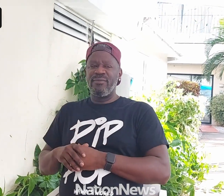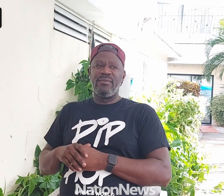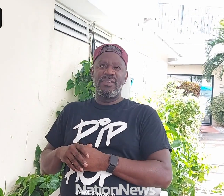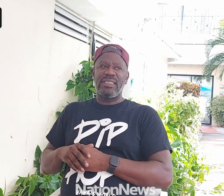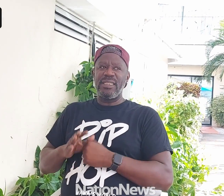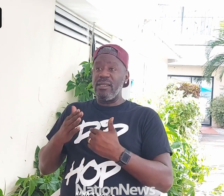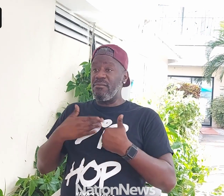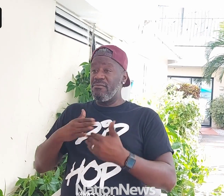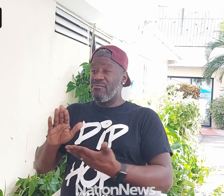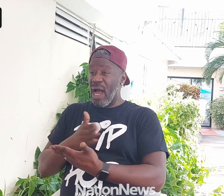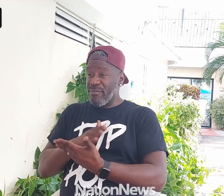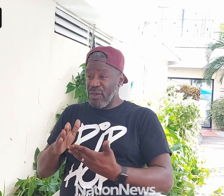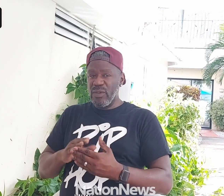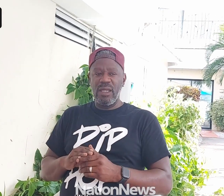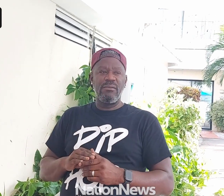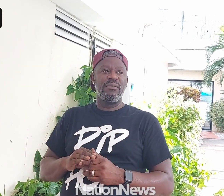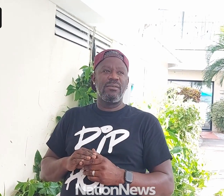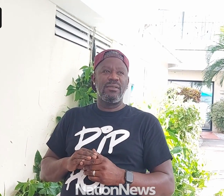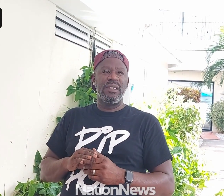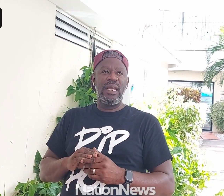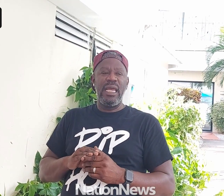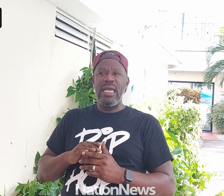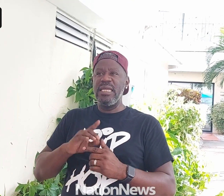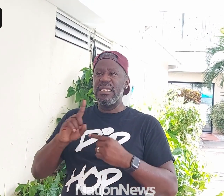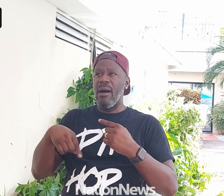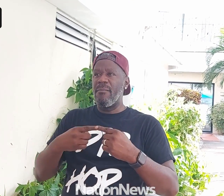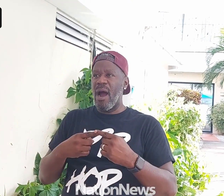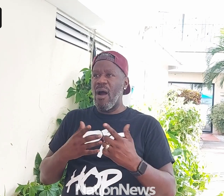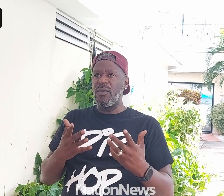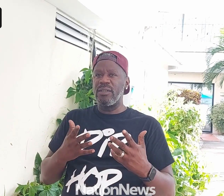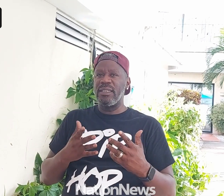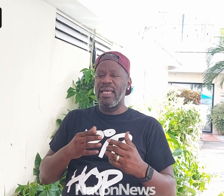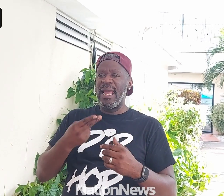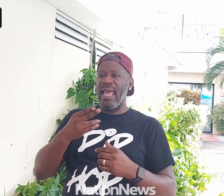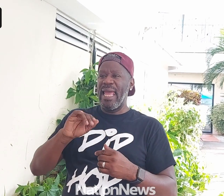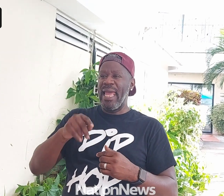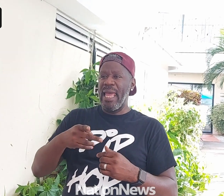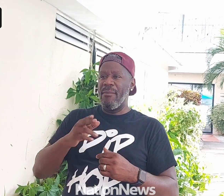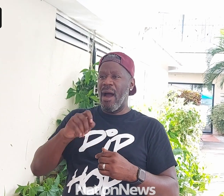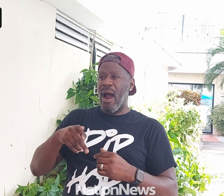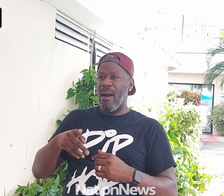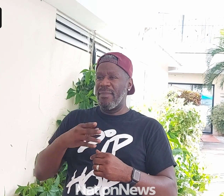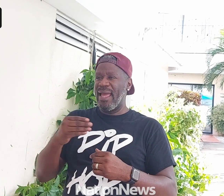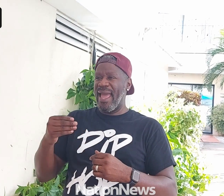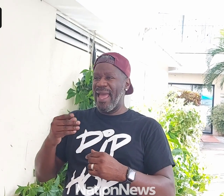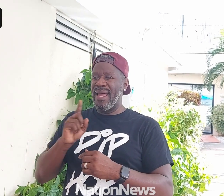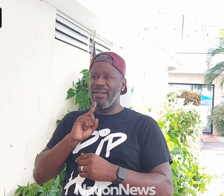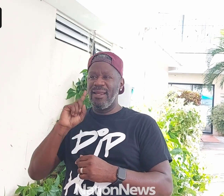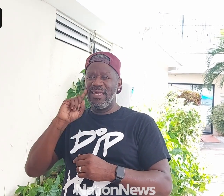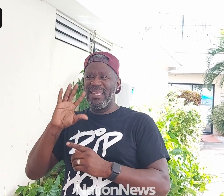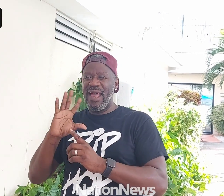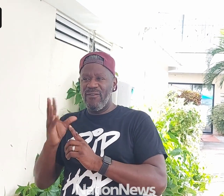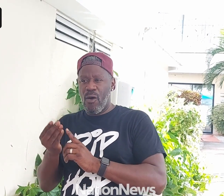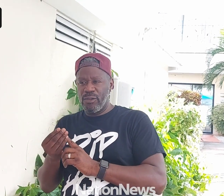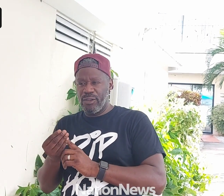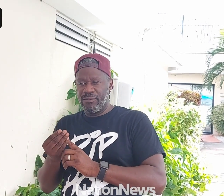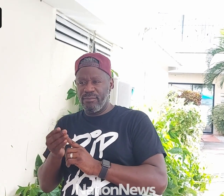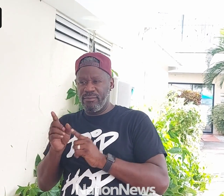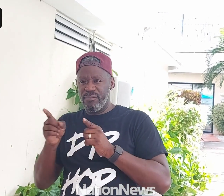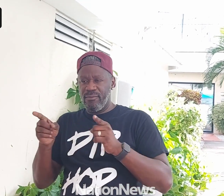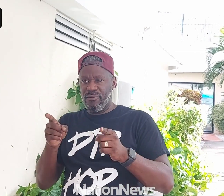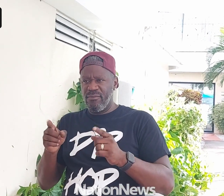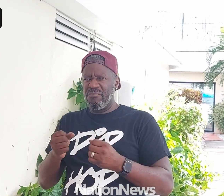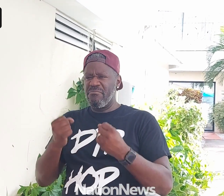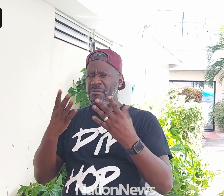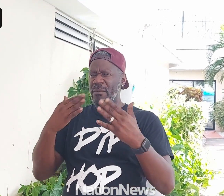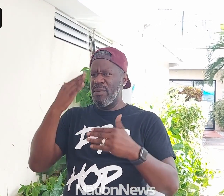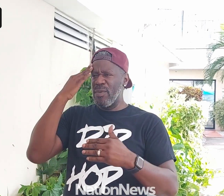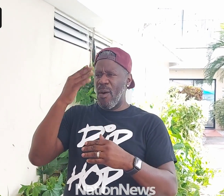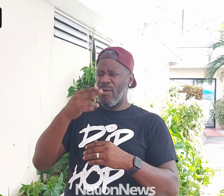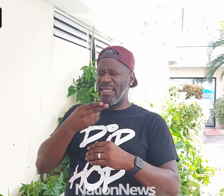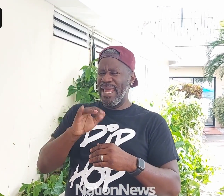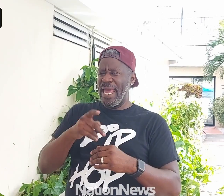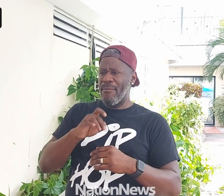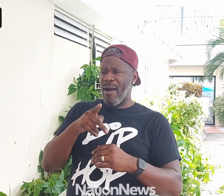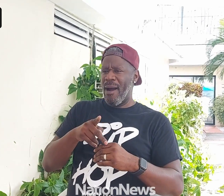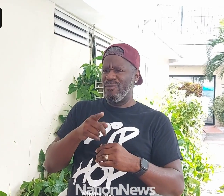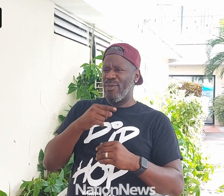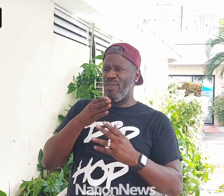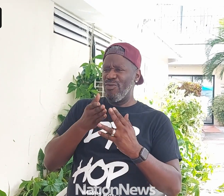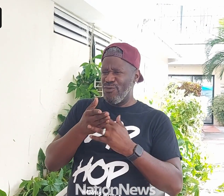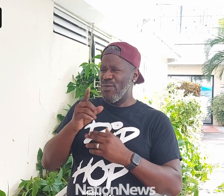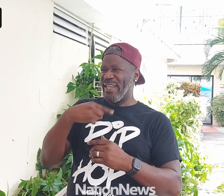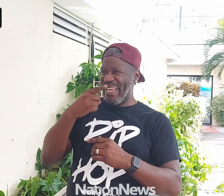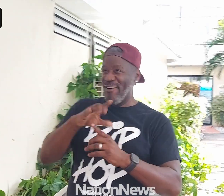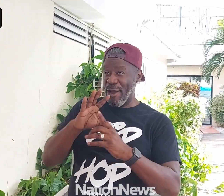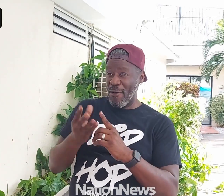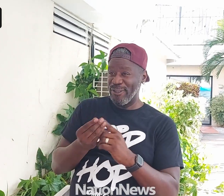rapper my music really is about hip-hop and deaf culture many people say you know you